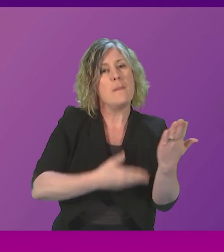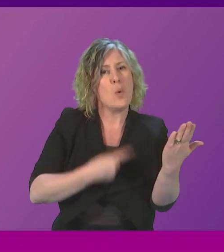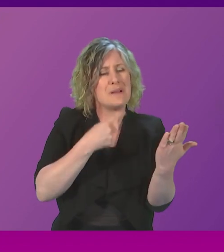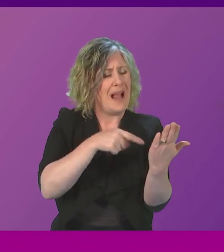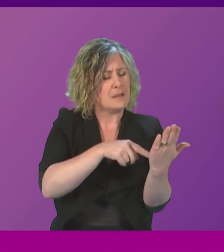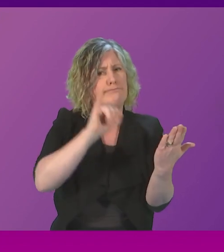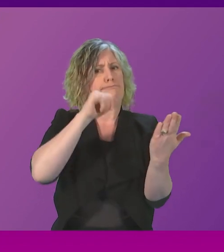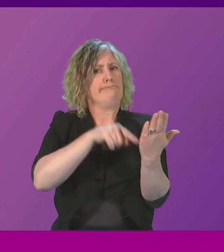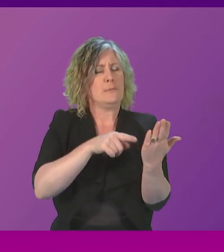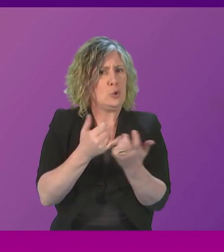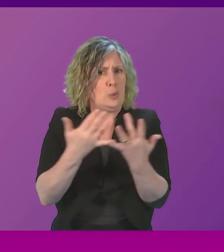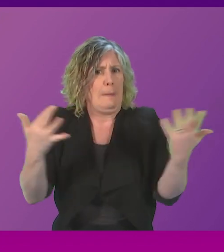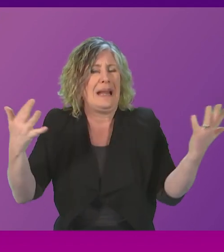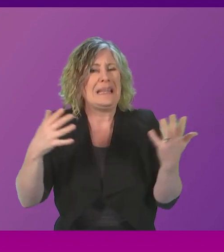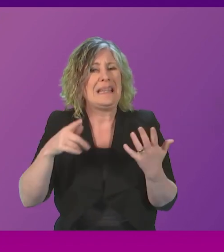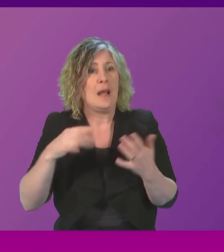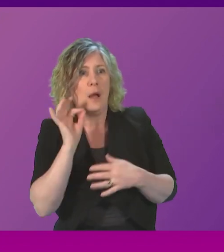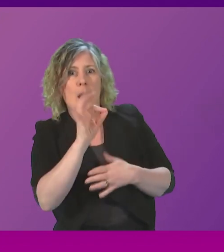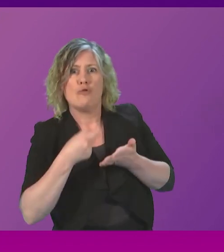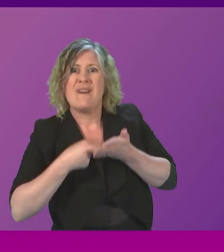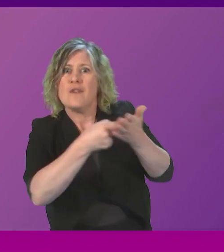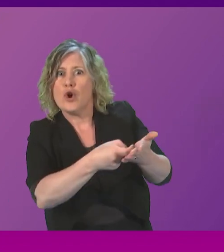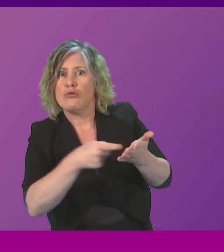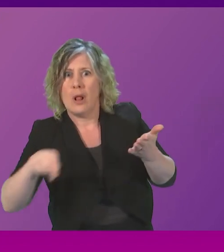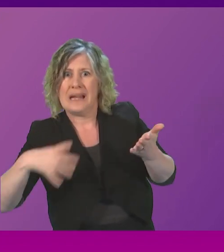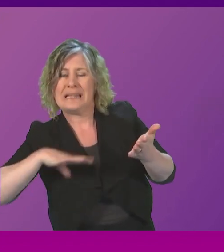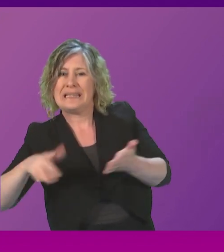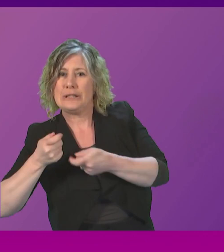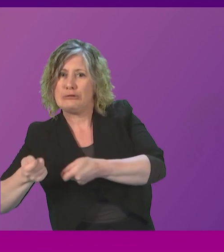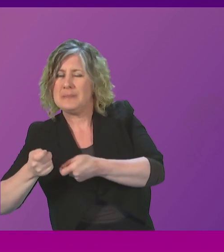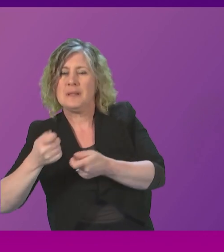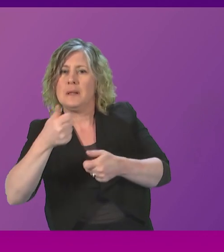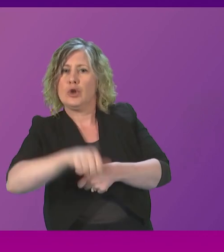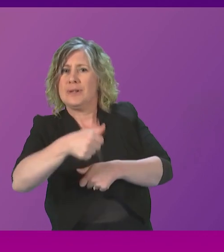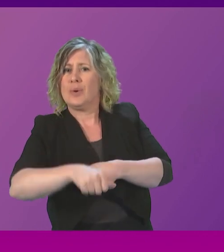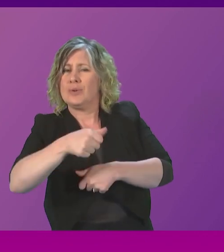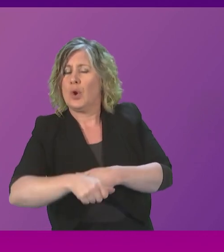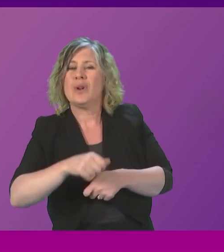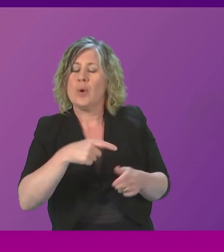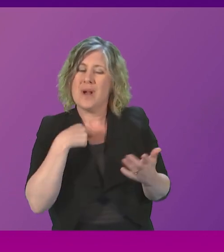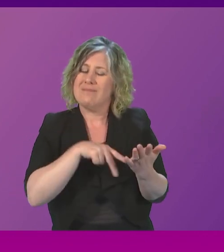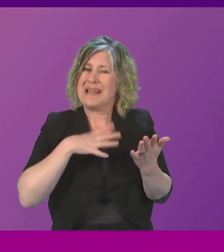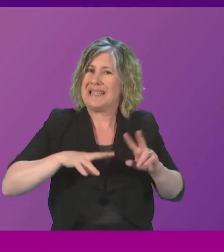Mental Health Services ”, following the audit that took place in 2018. I expect to see continued progress in that regard.